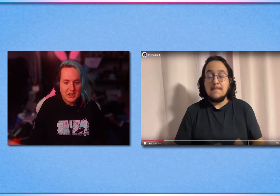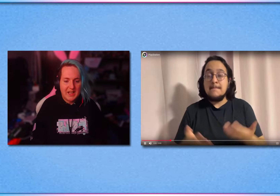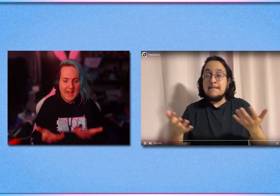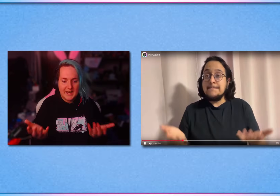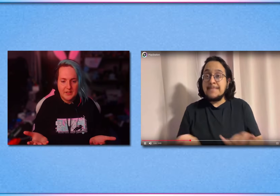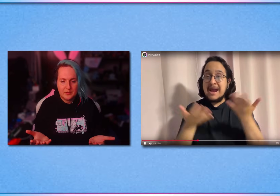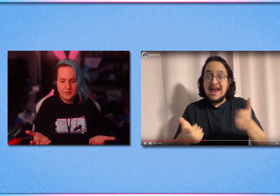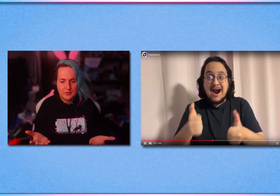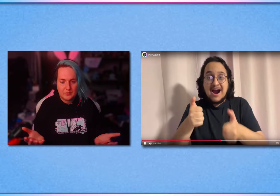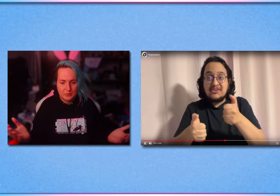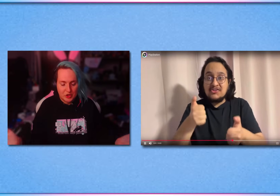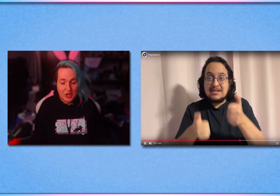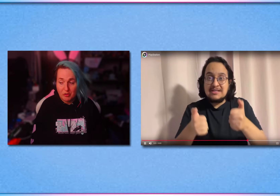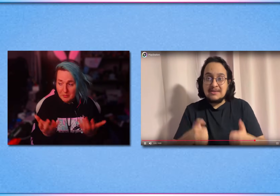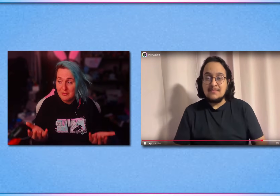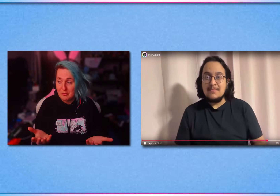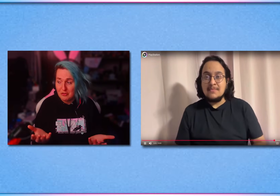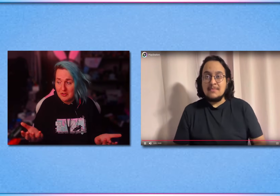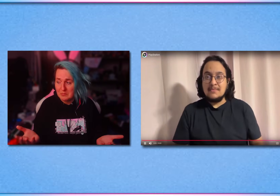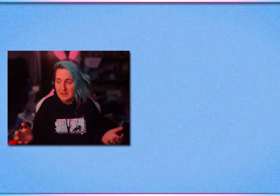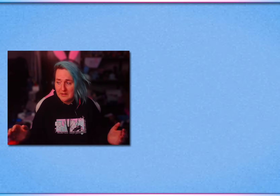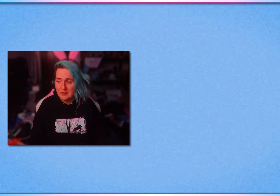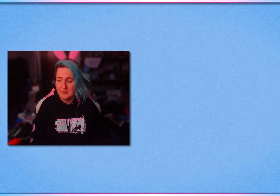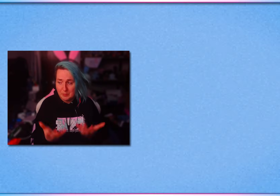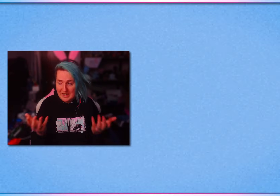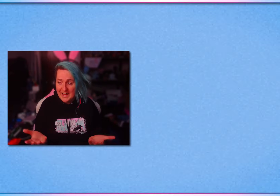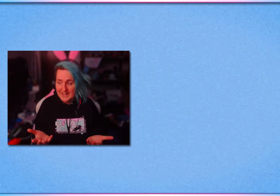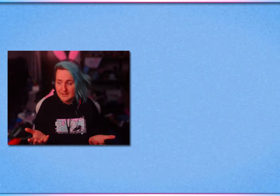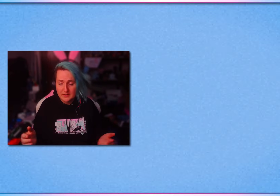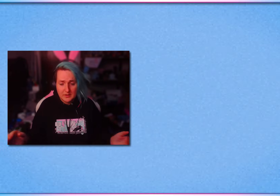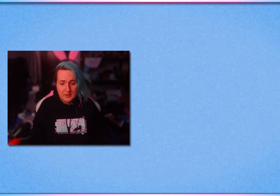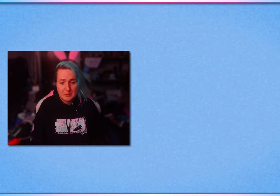Play... I assume this is just generally the sign for play...